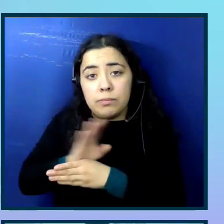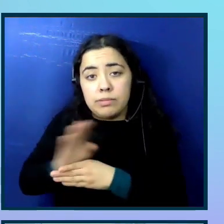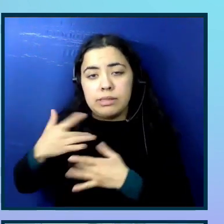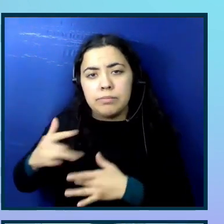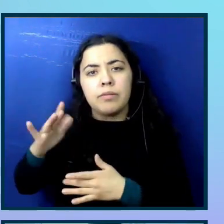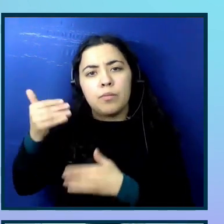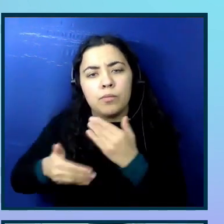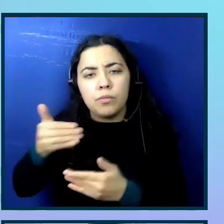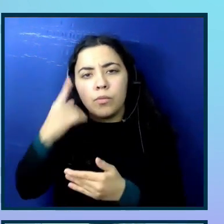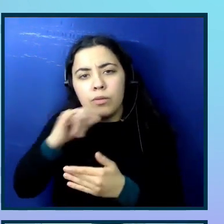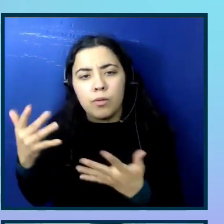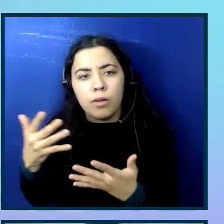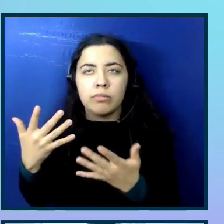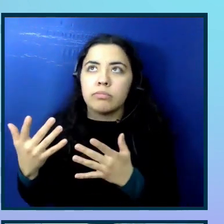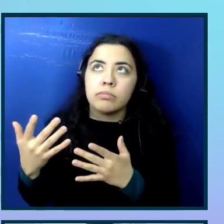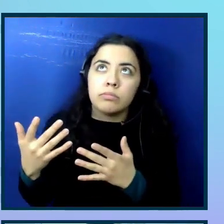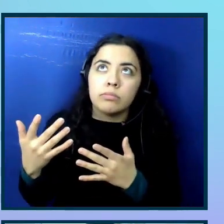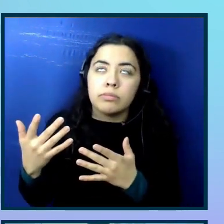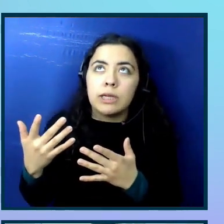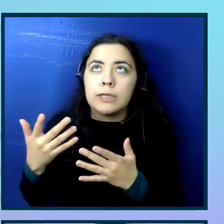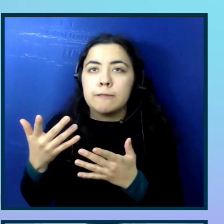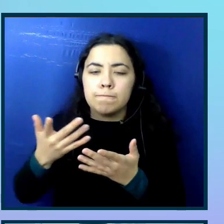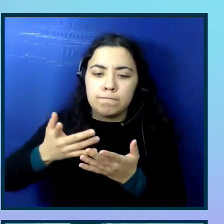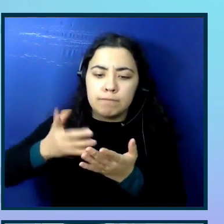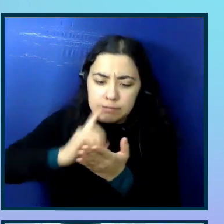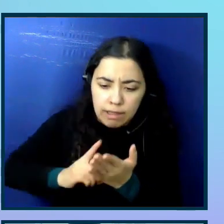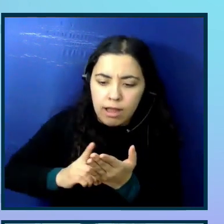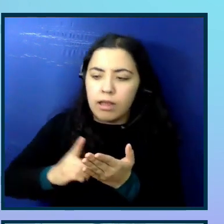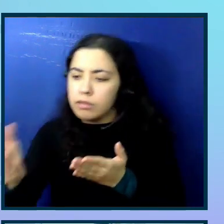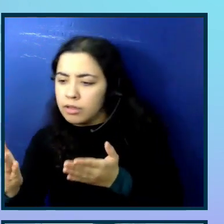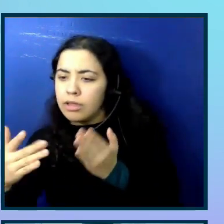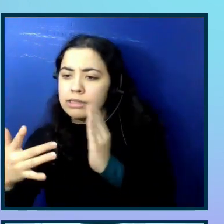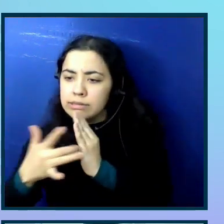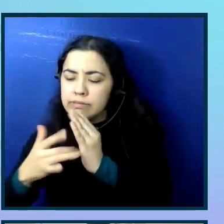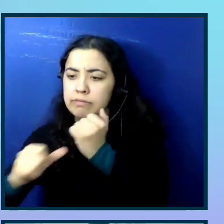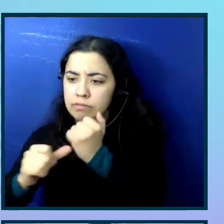we're taking into account feedback from participants that use assistive technologies or have disabilities that there's